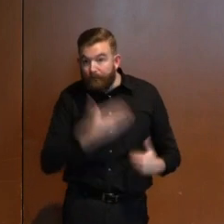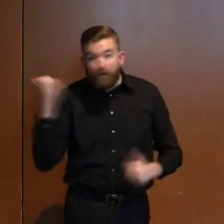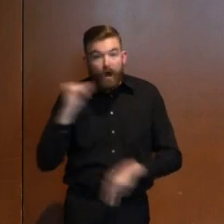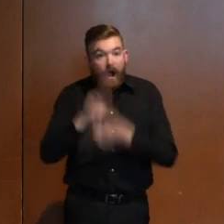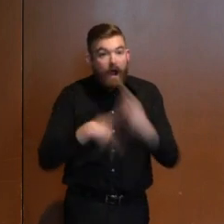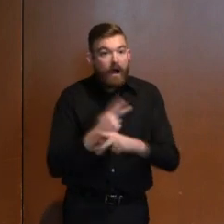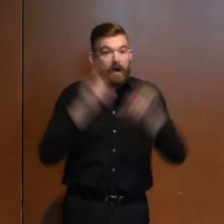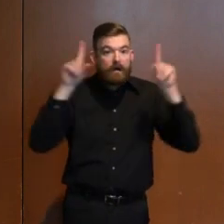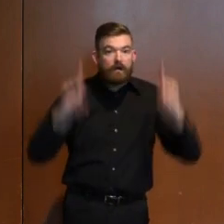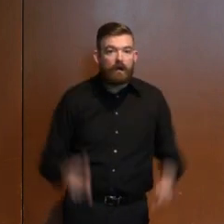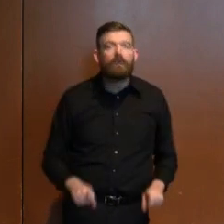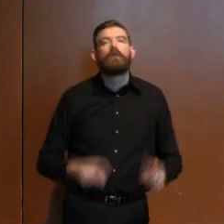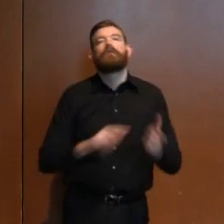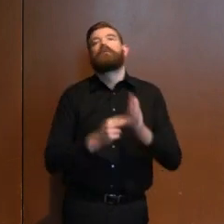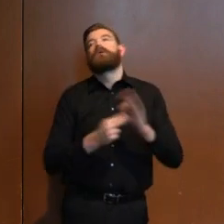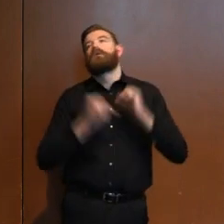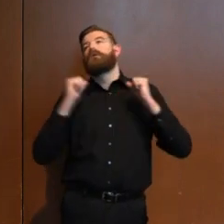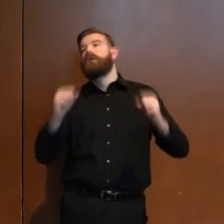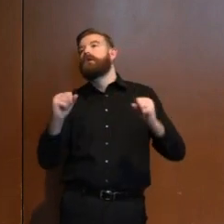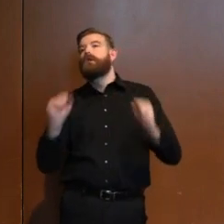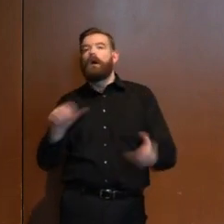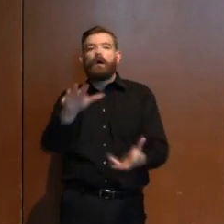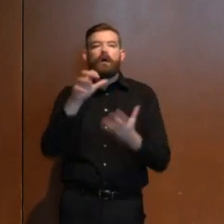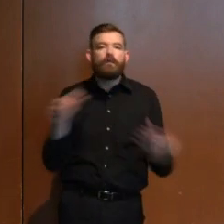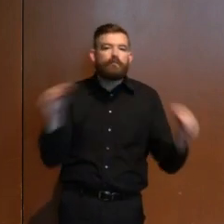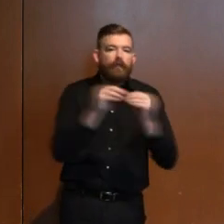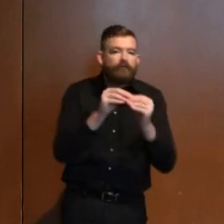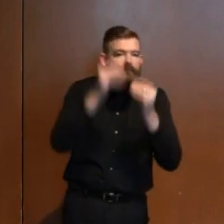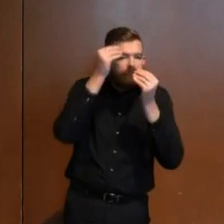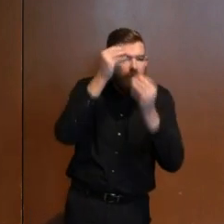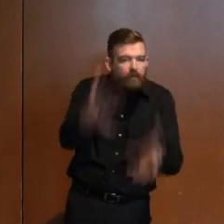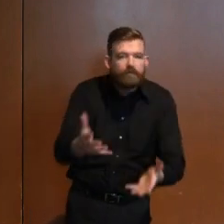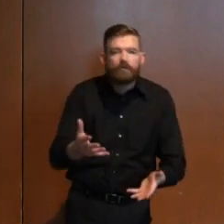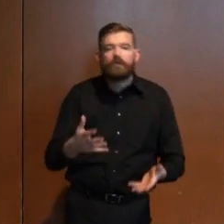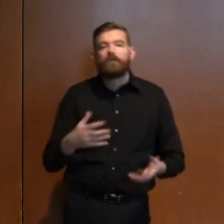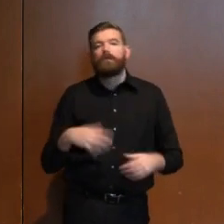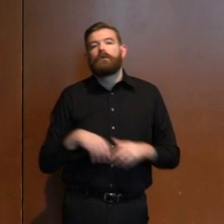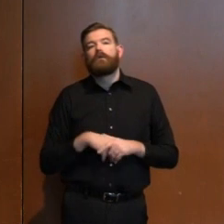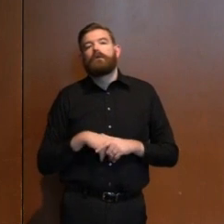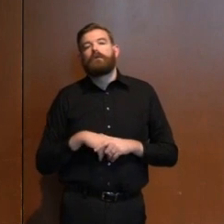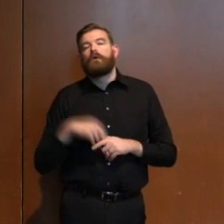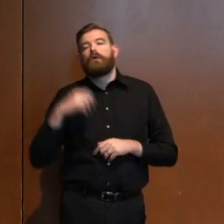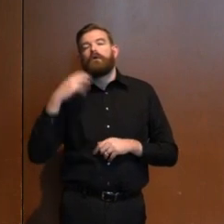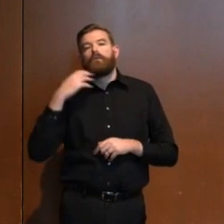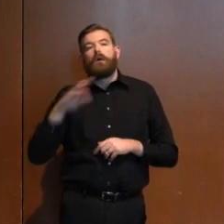TESTING WHICH GIVES US THE DATA TO BE ABLE TO MANAGE THIS MORE